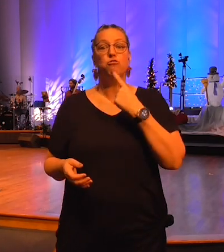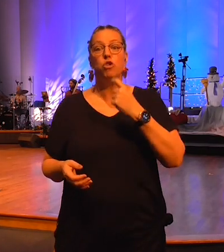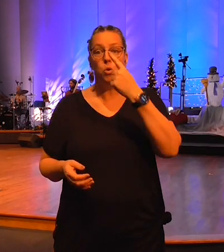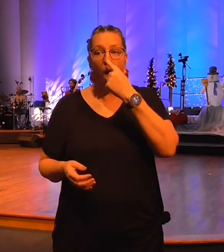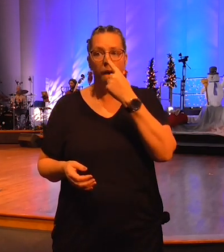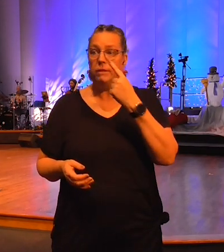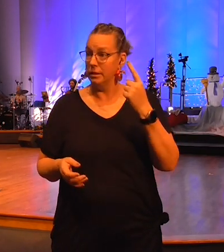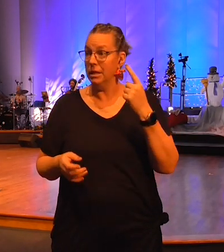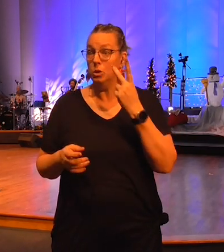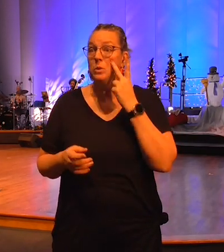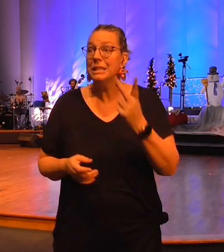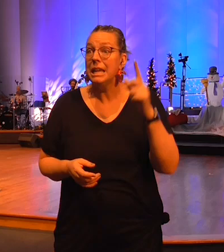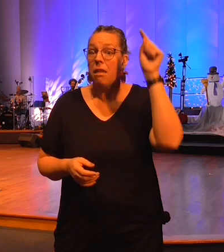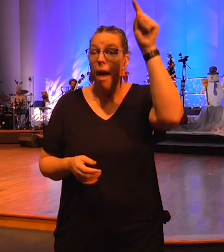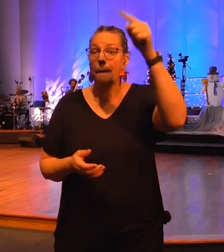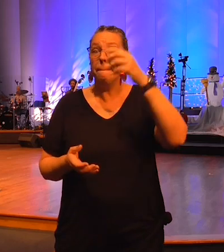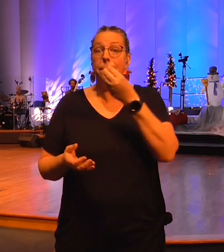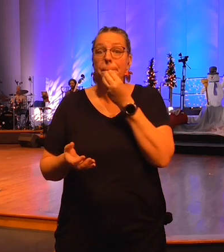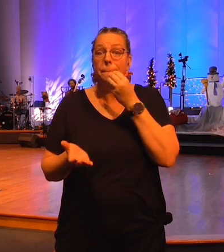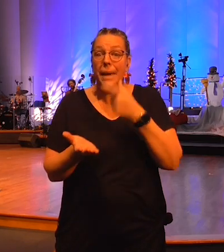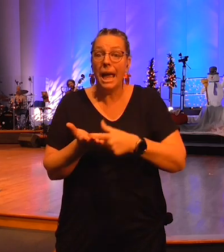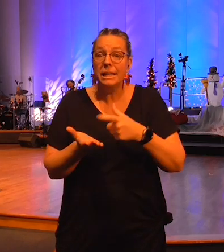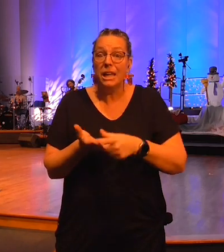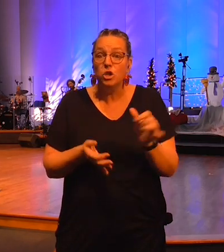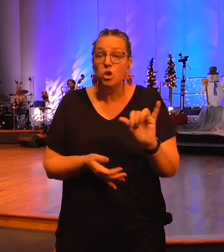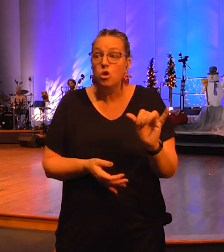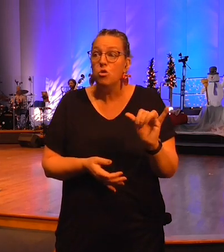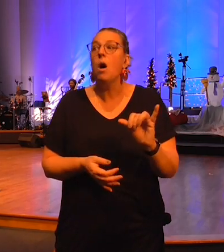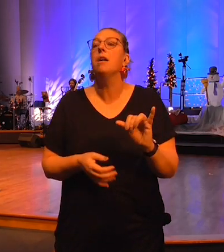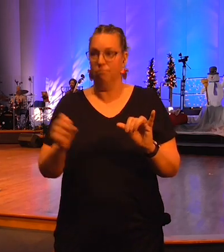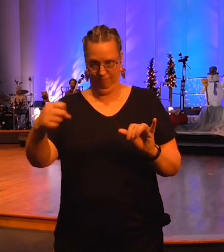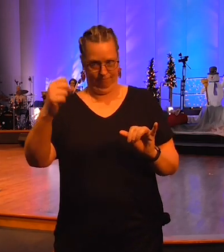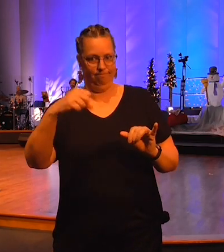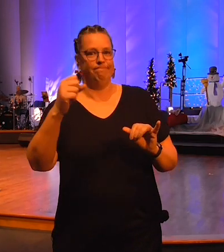Frosty and our rot off and I heard maybe they were hanging out having some pancakes did you